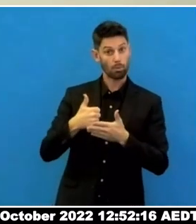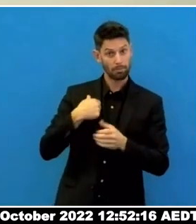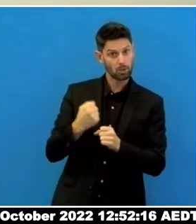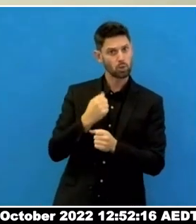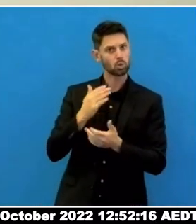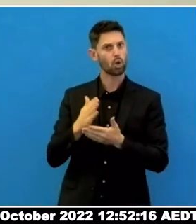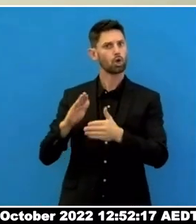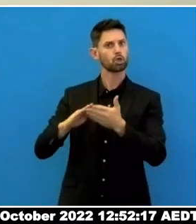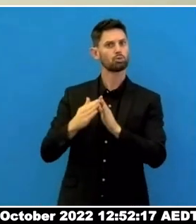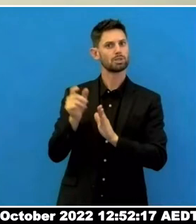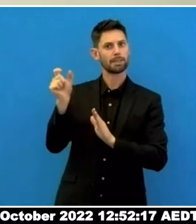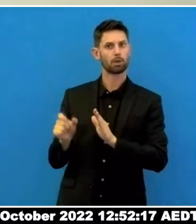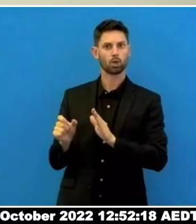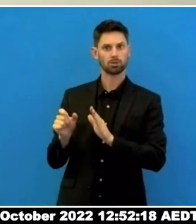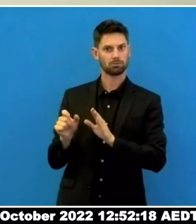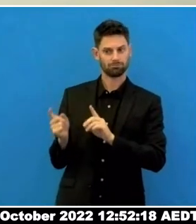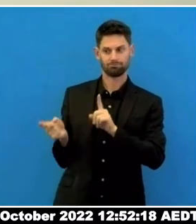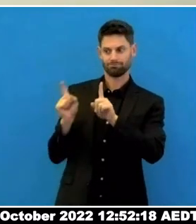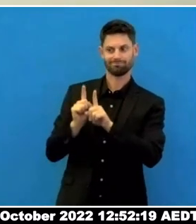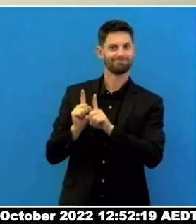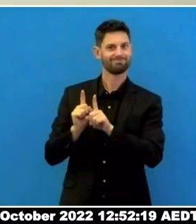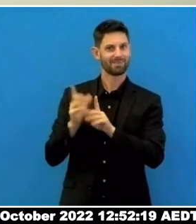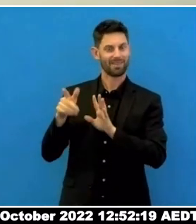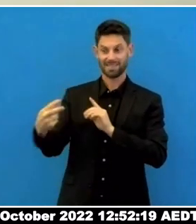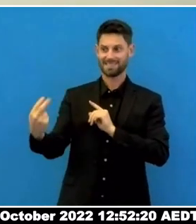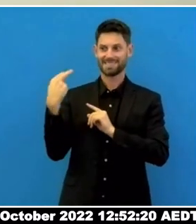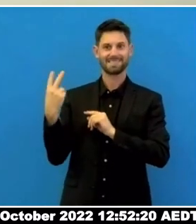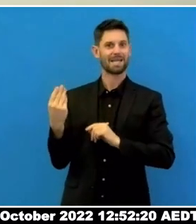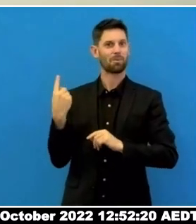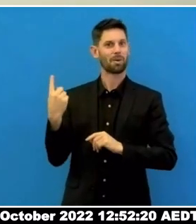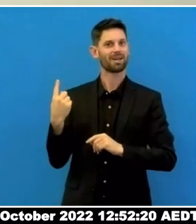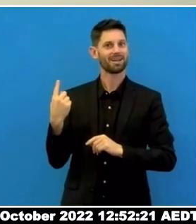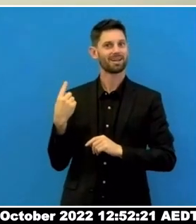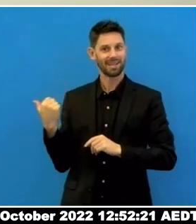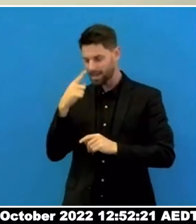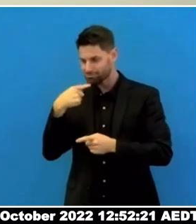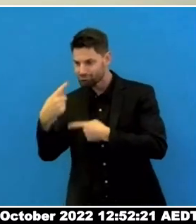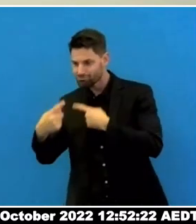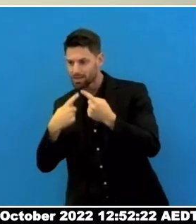a community liaison worker or someone within their community explains the potential impacts of the traumatic events